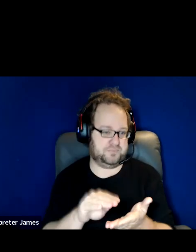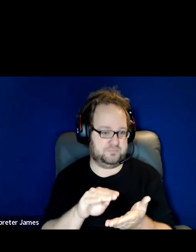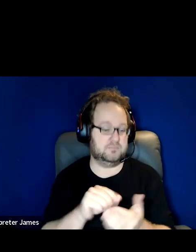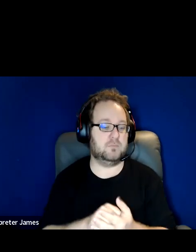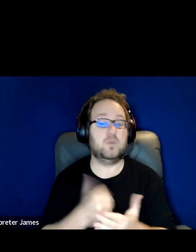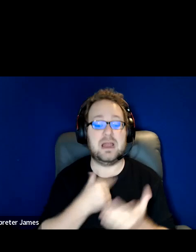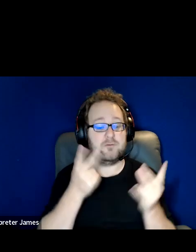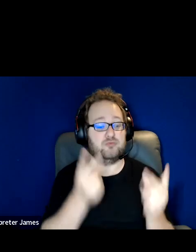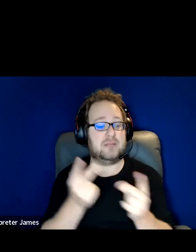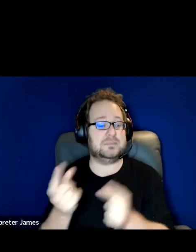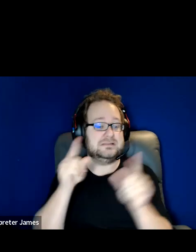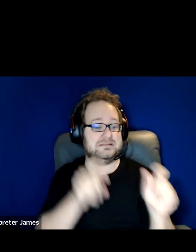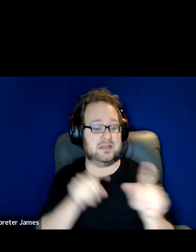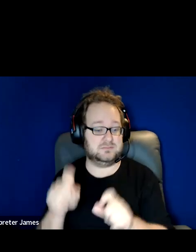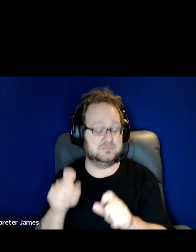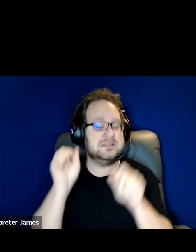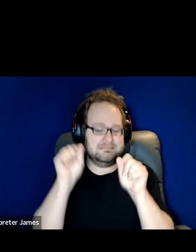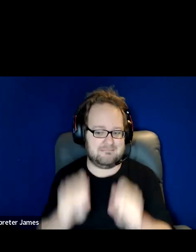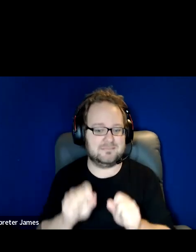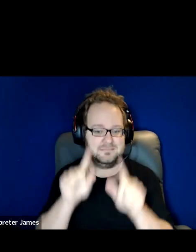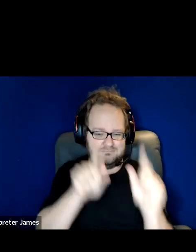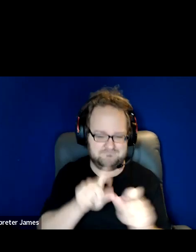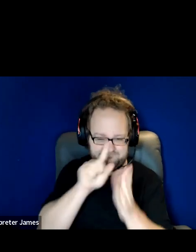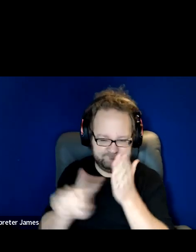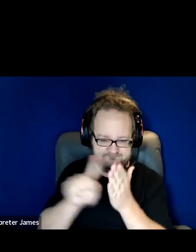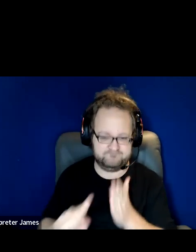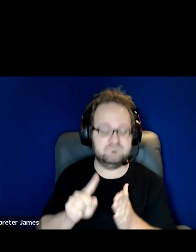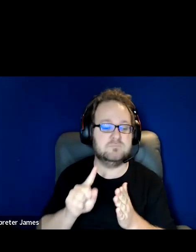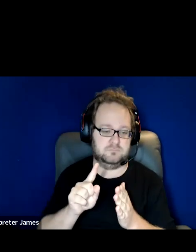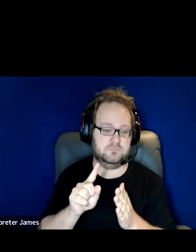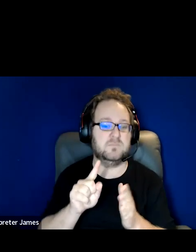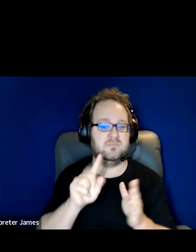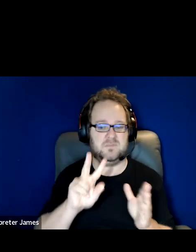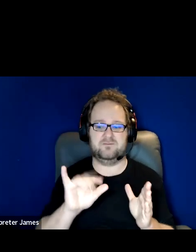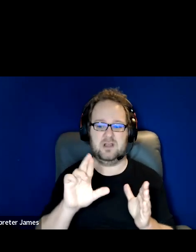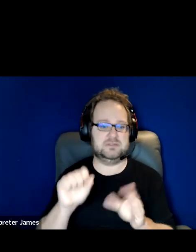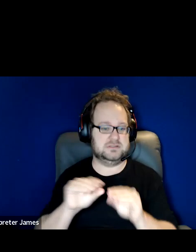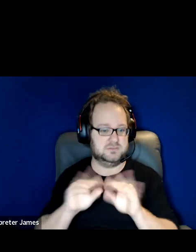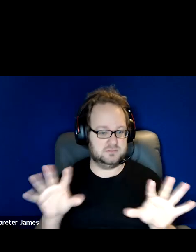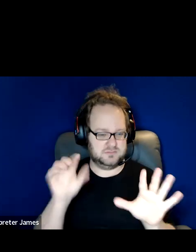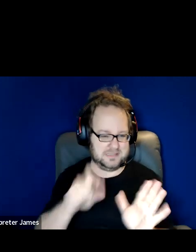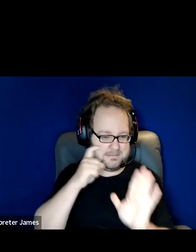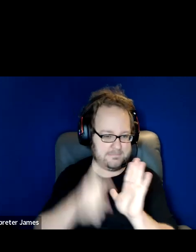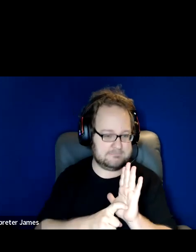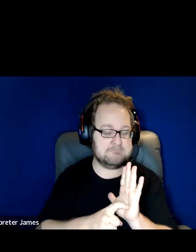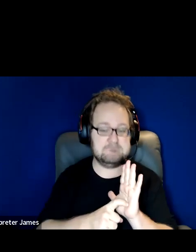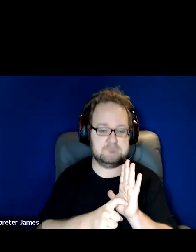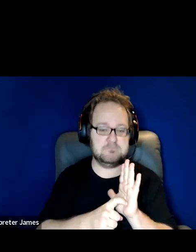which can quickly detect viruses so there are no delays in getting treatment and taking steps to protect family and co-workers.